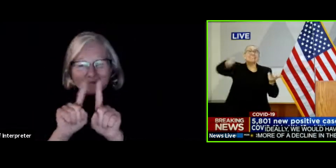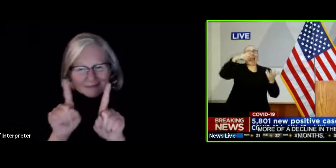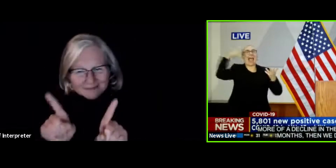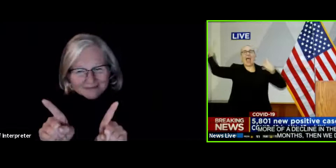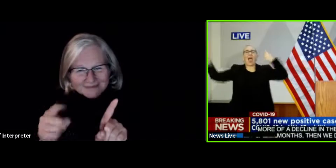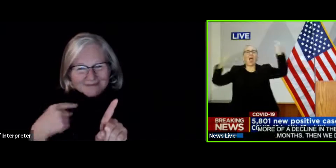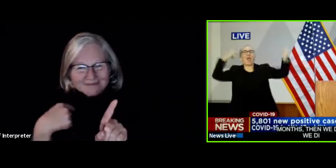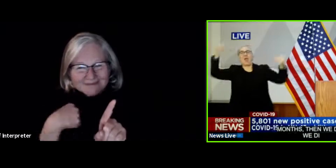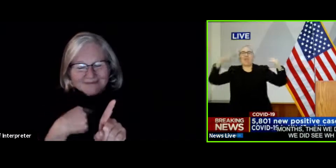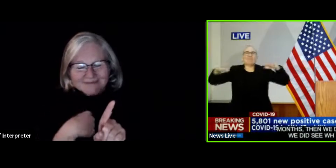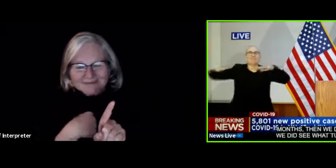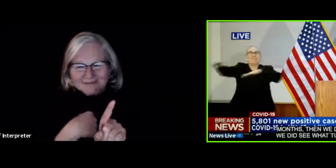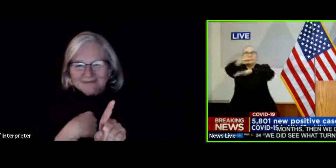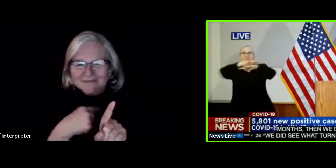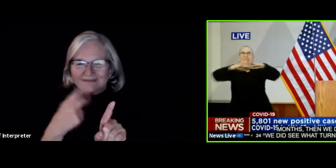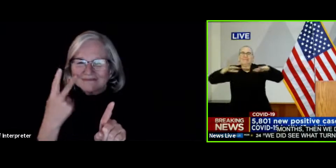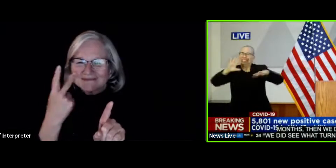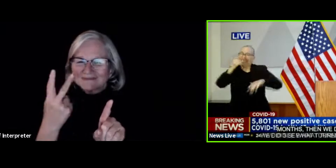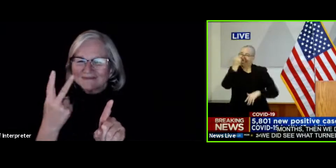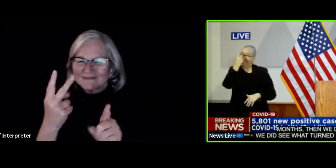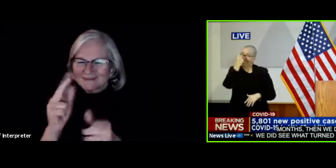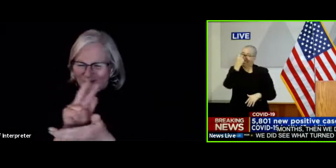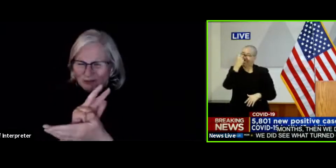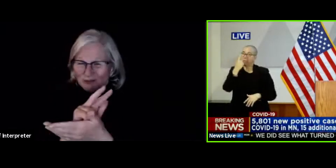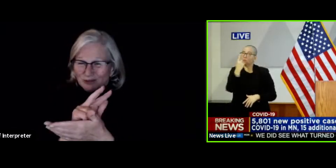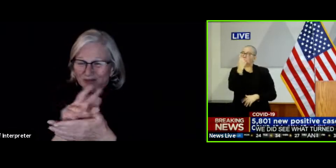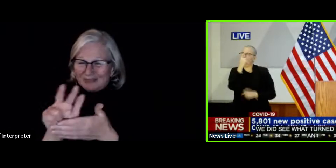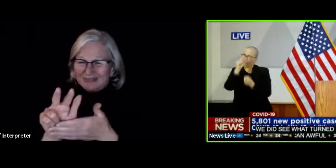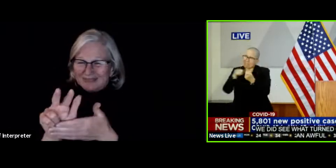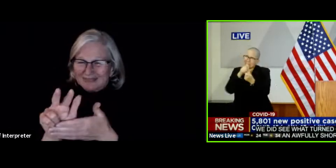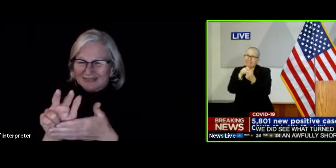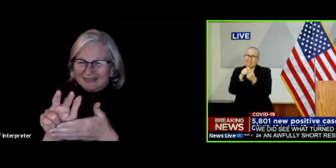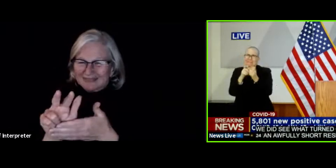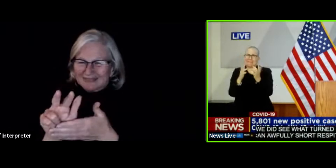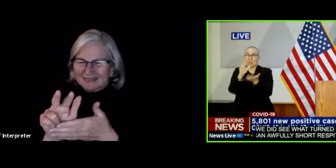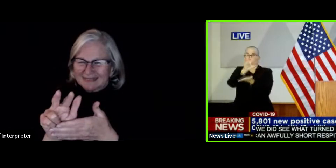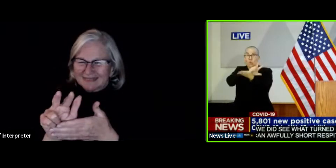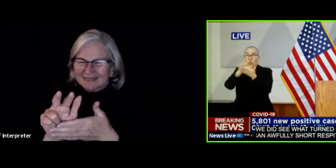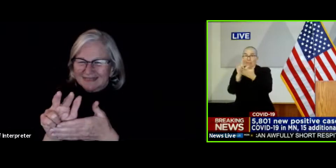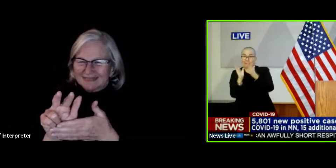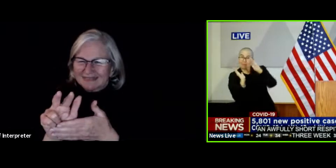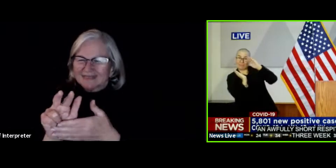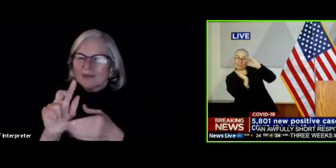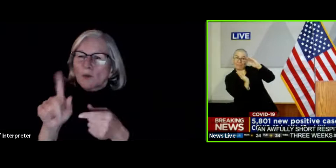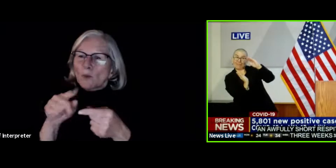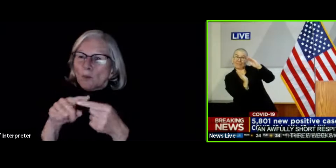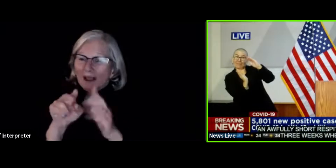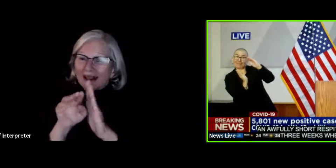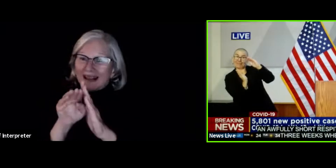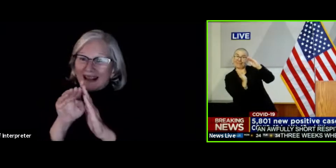WEEKS WHEN CASE GROWTH-CASE RATES WERE ACTUALLY DECREASING BUT THEN WE STARTED SORT